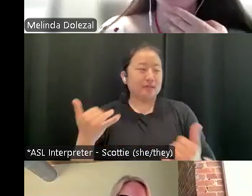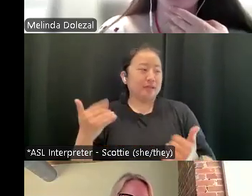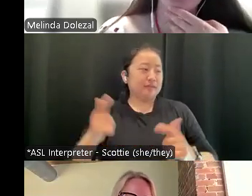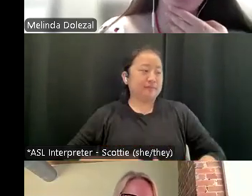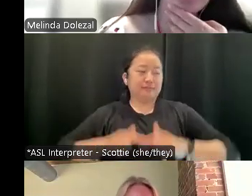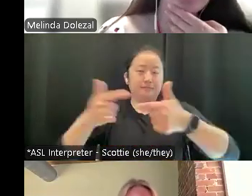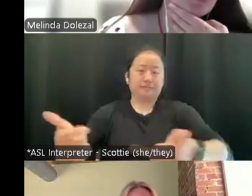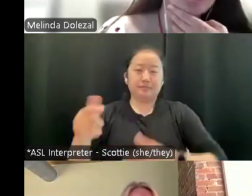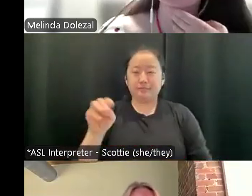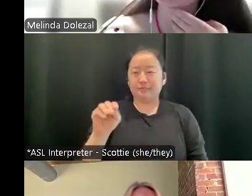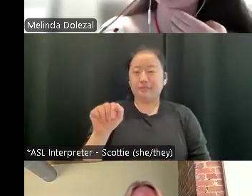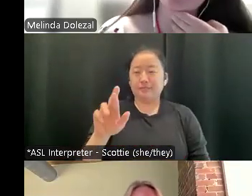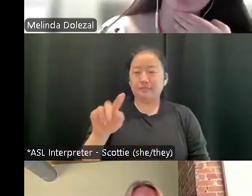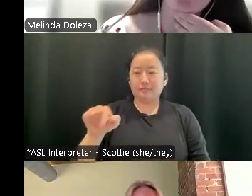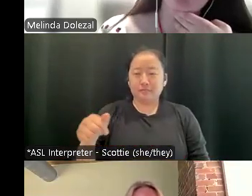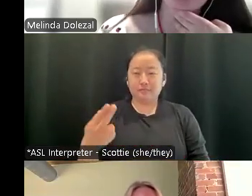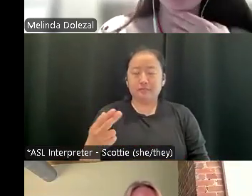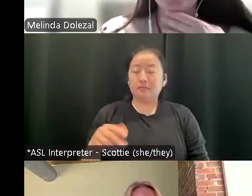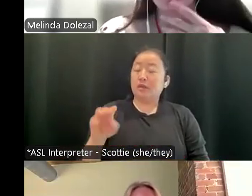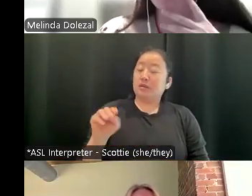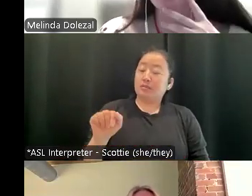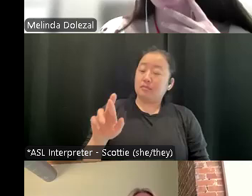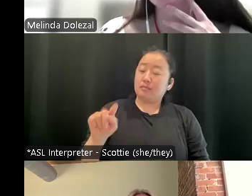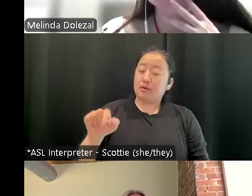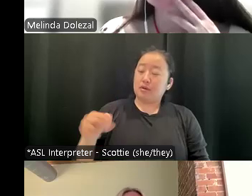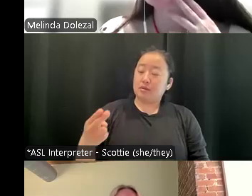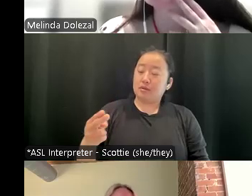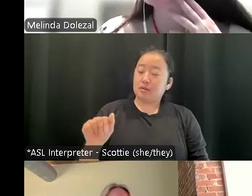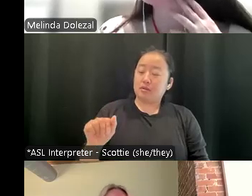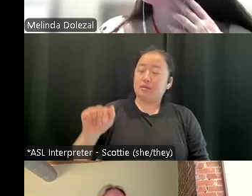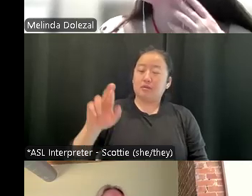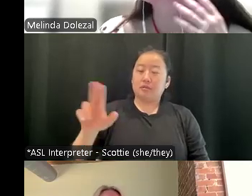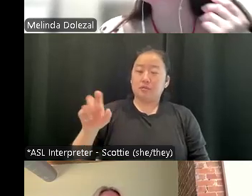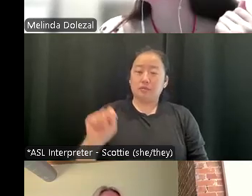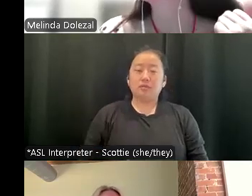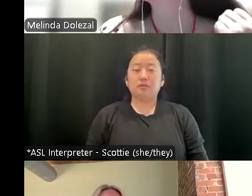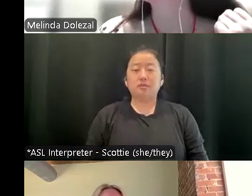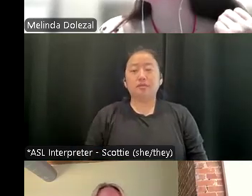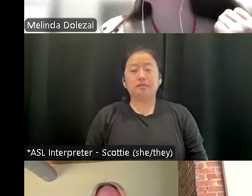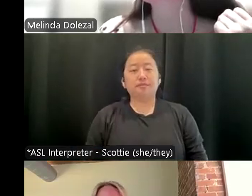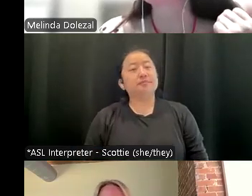Martha Rust to take us on home. >> Martha: I'm sorry I